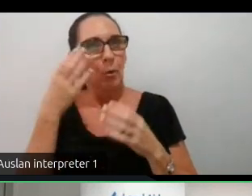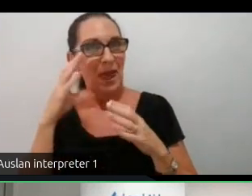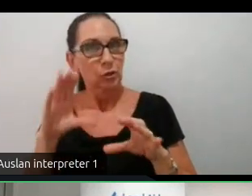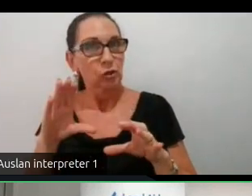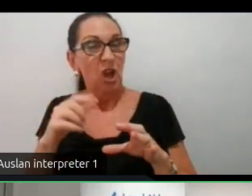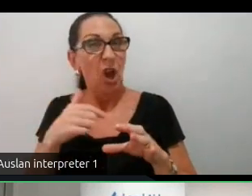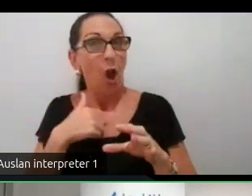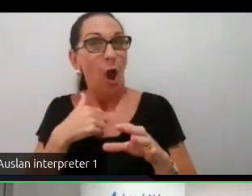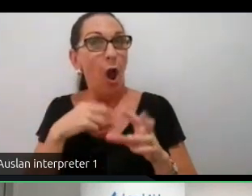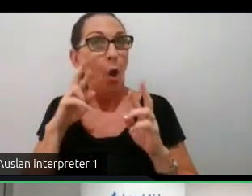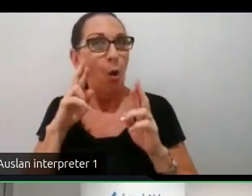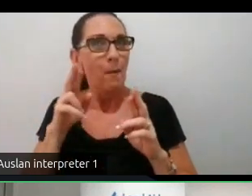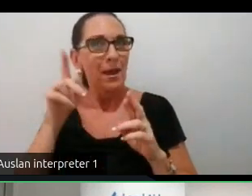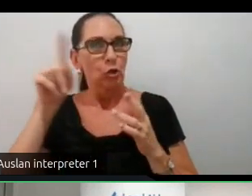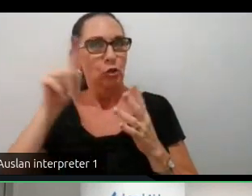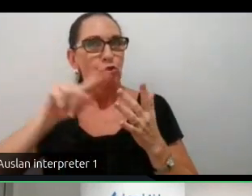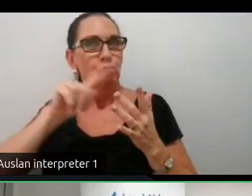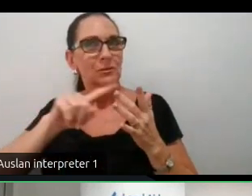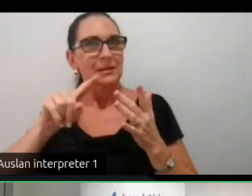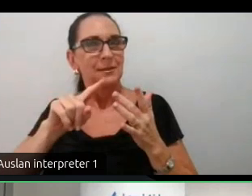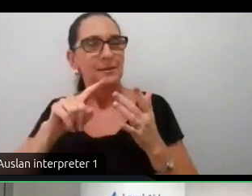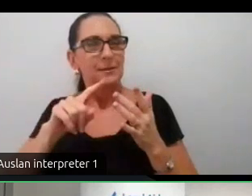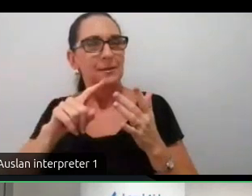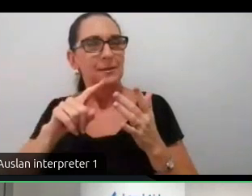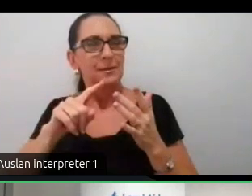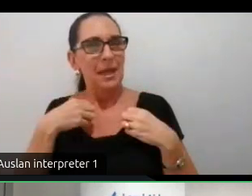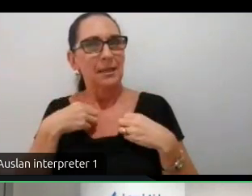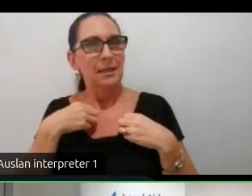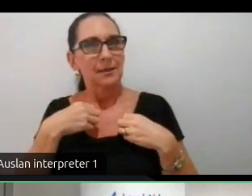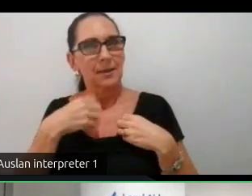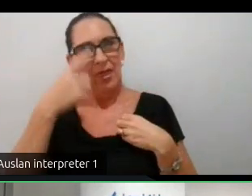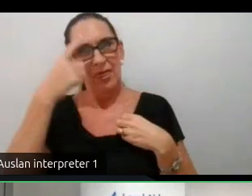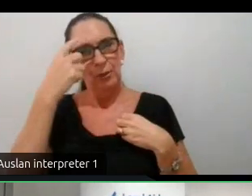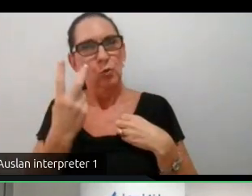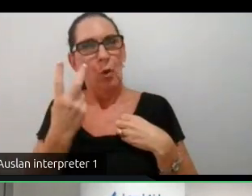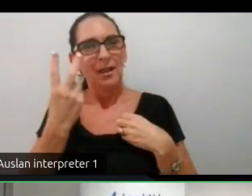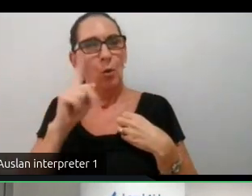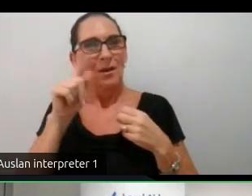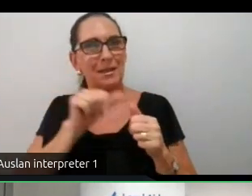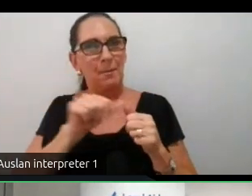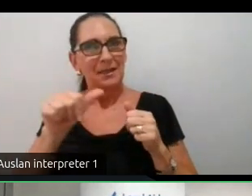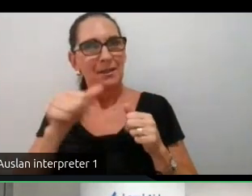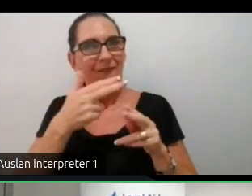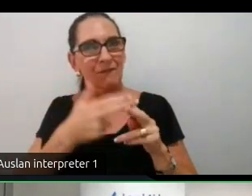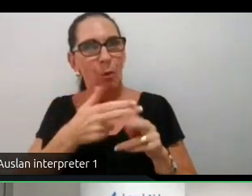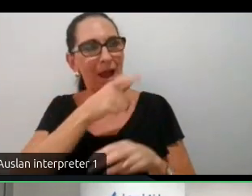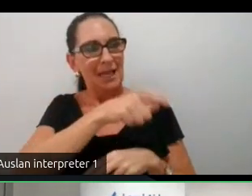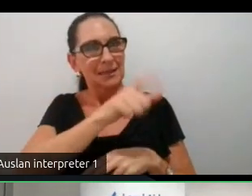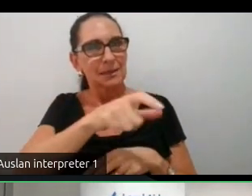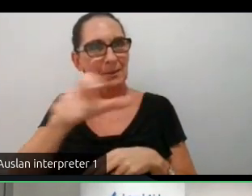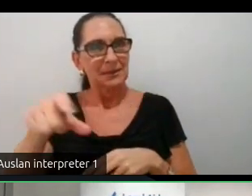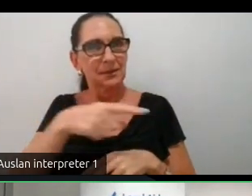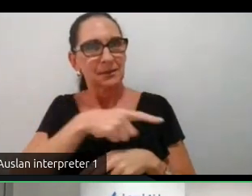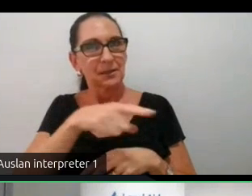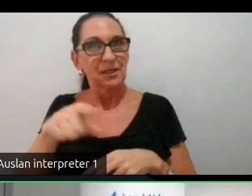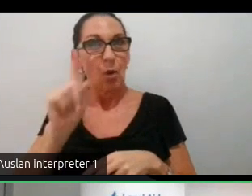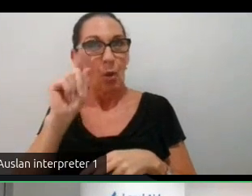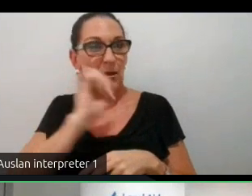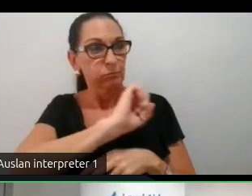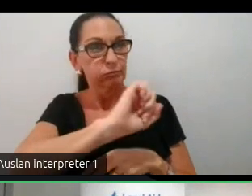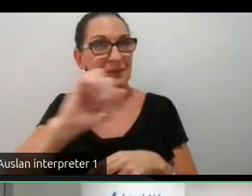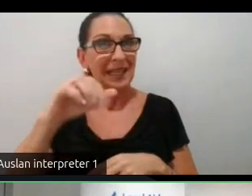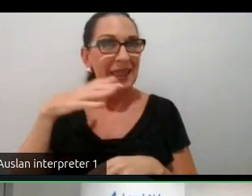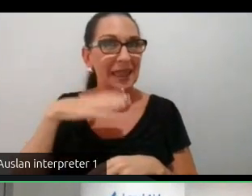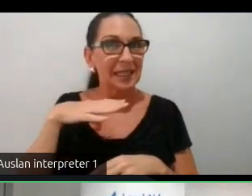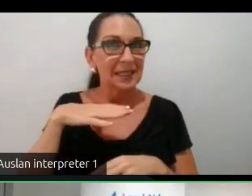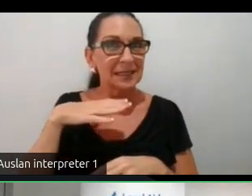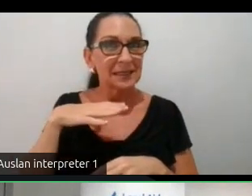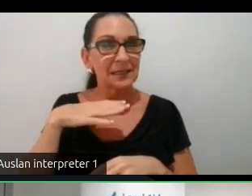the insurance companies to take a more customer focused view of what each claim's needs are. That